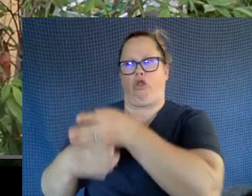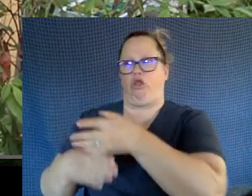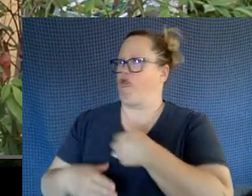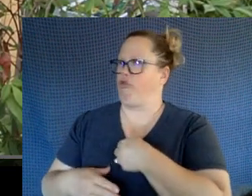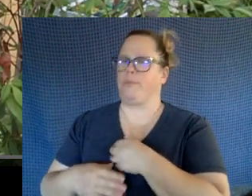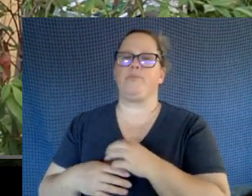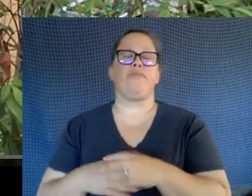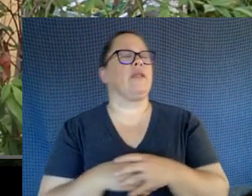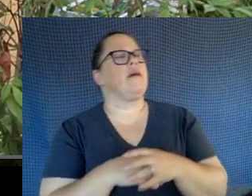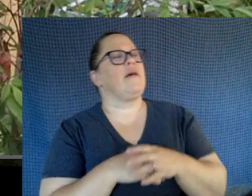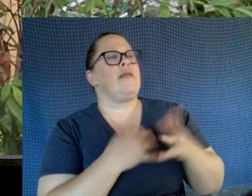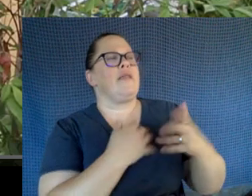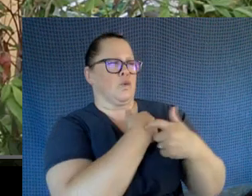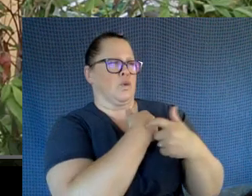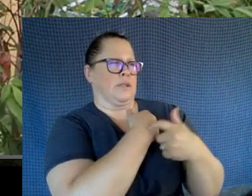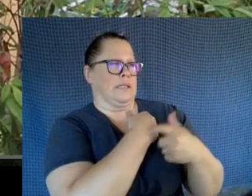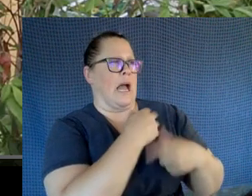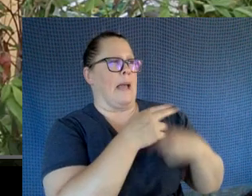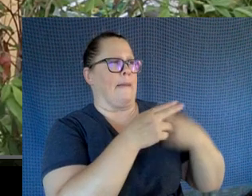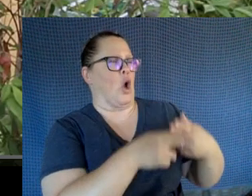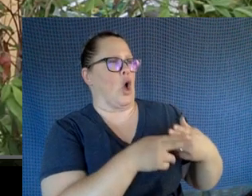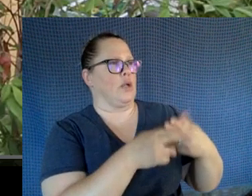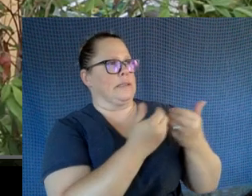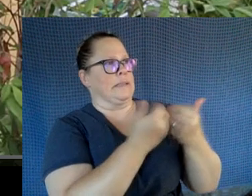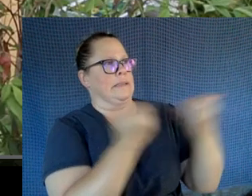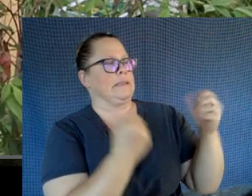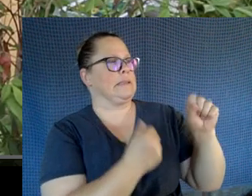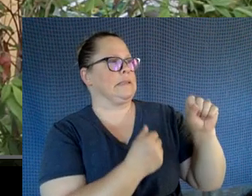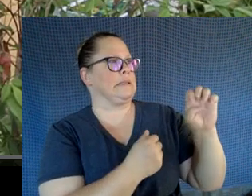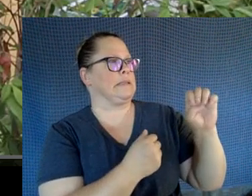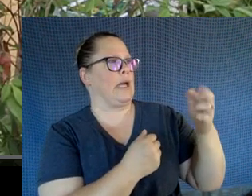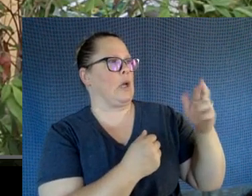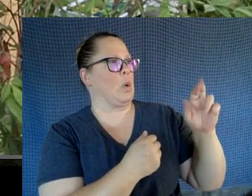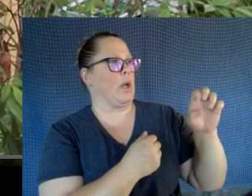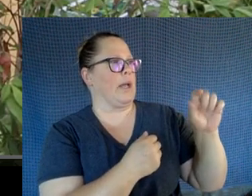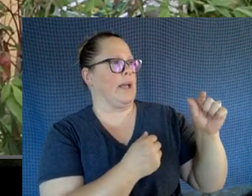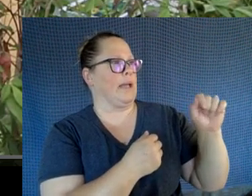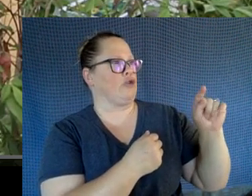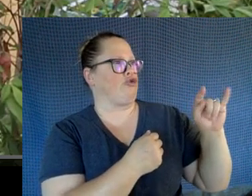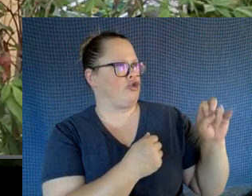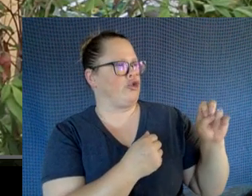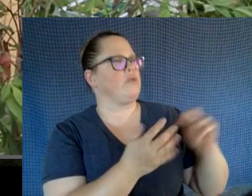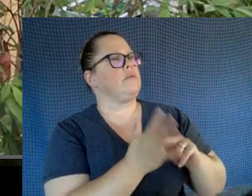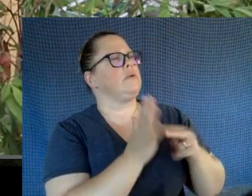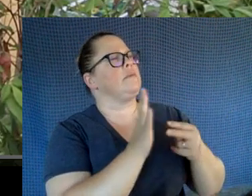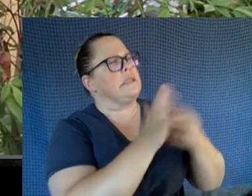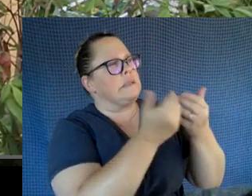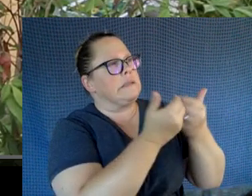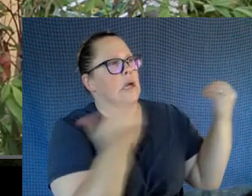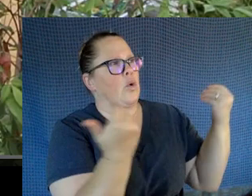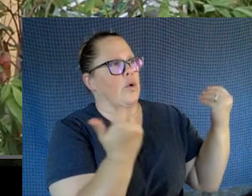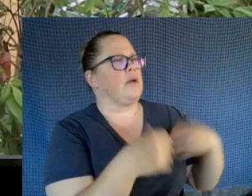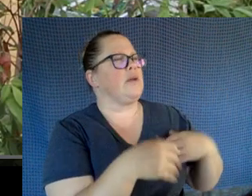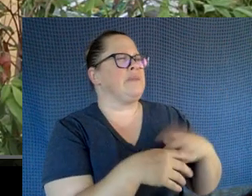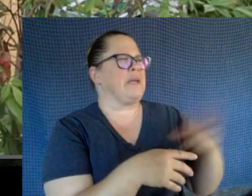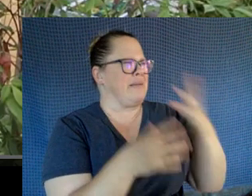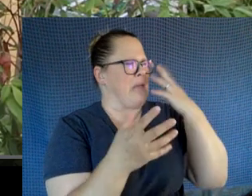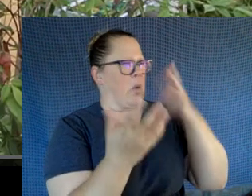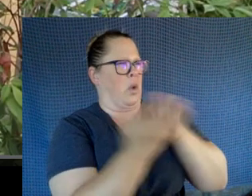when there were still things called segregation. And this means they would separate people for just the craziest reasons. Could be skin color, could be